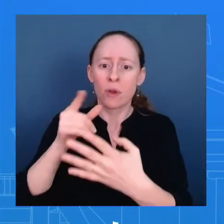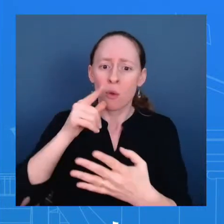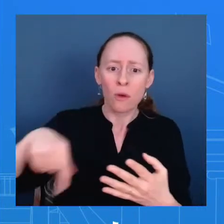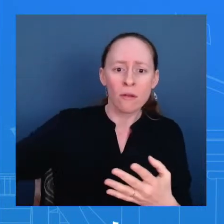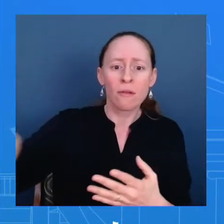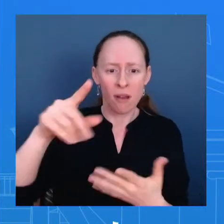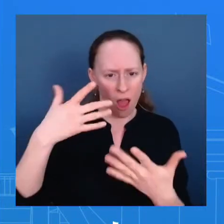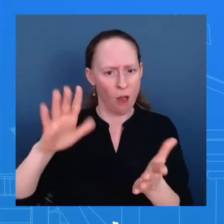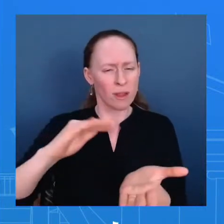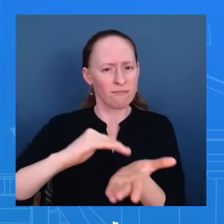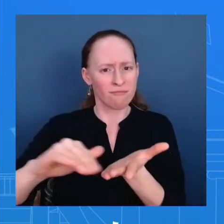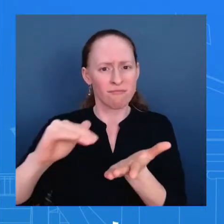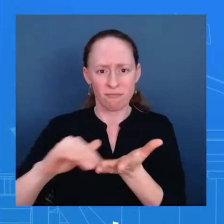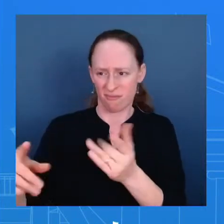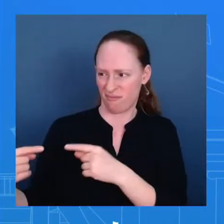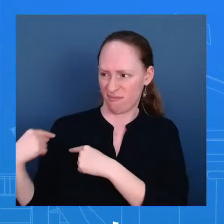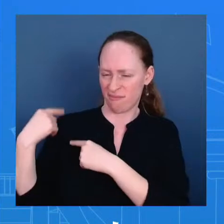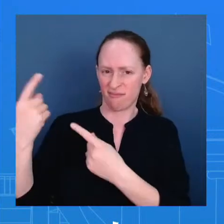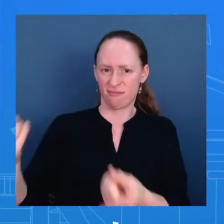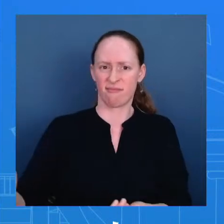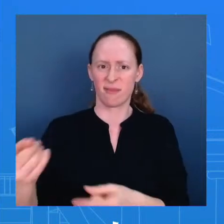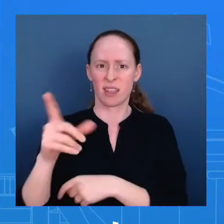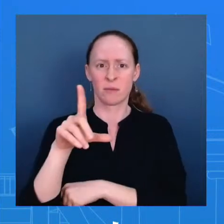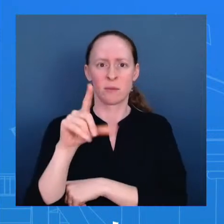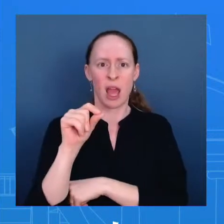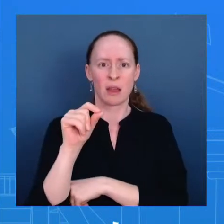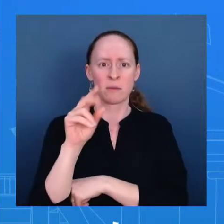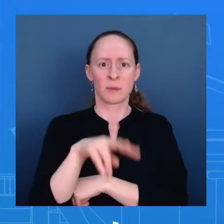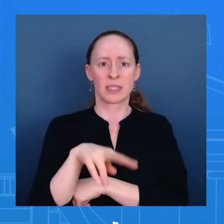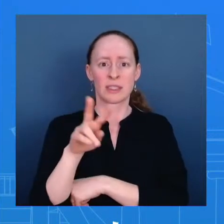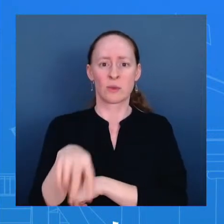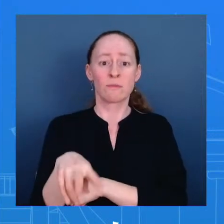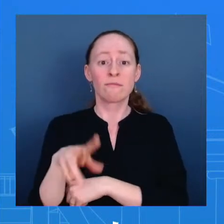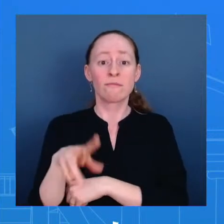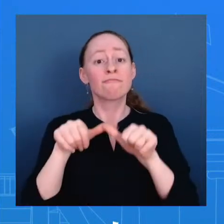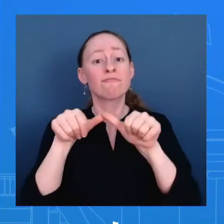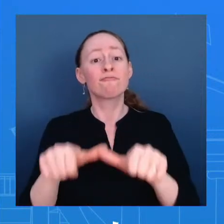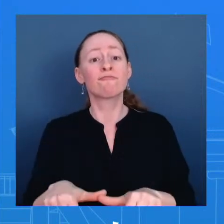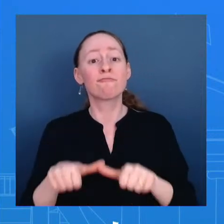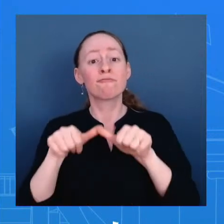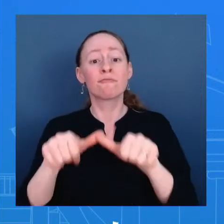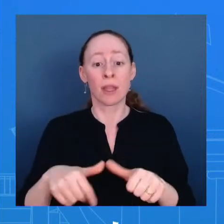lifted barriers to housing, small business loans, and more for thousands of Americans.